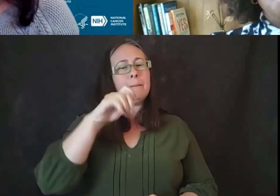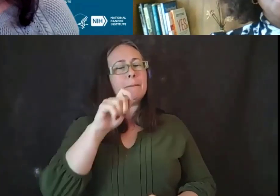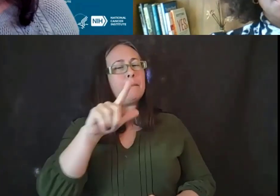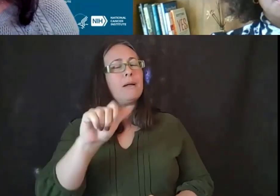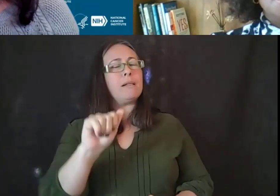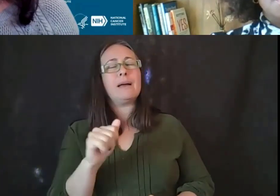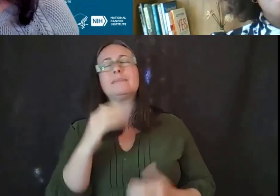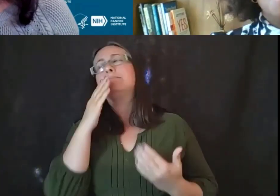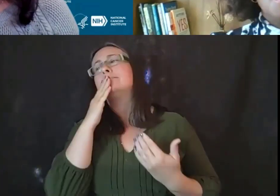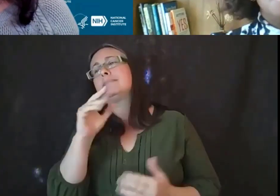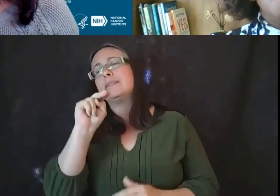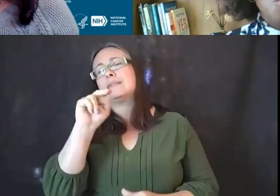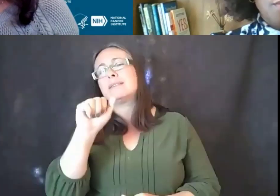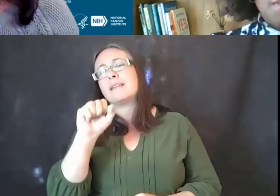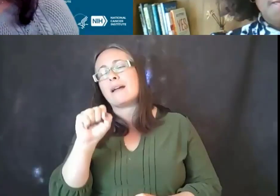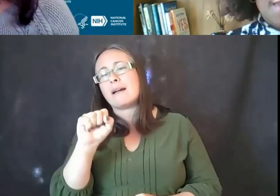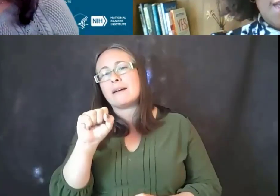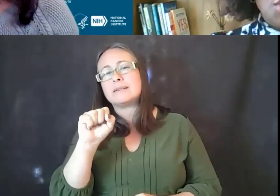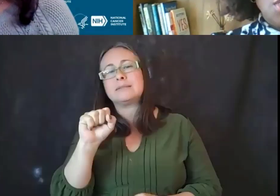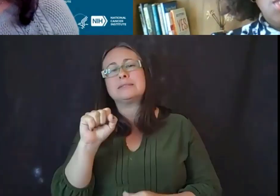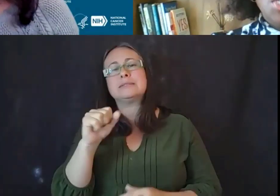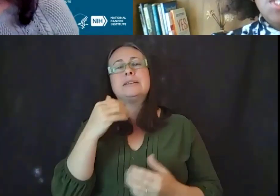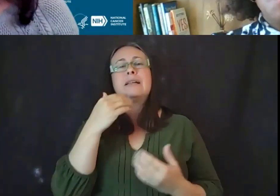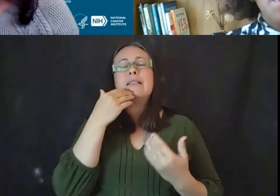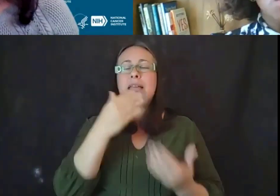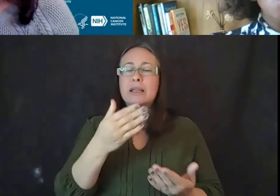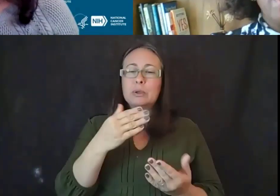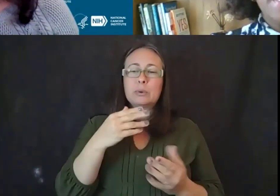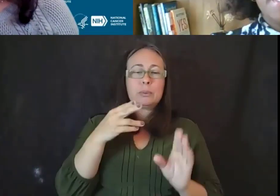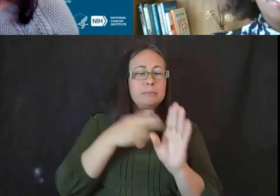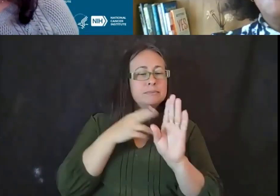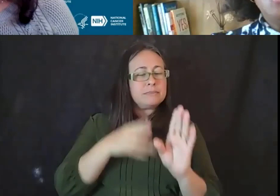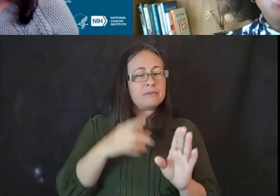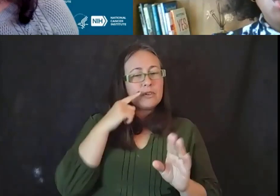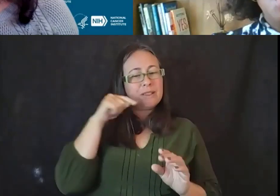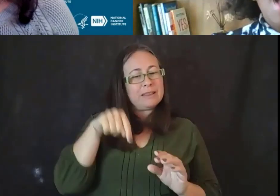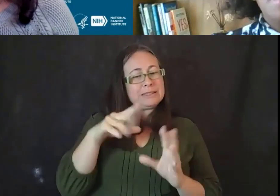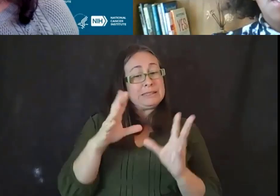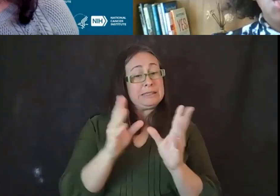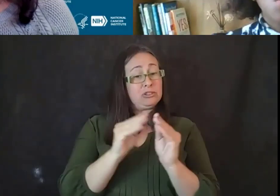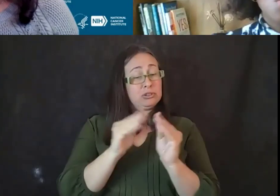so it's hard for me to say whether it would be appropriate to apply for another K.